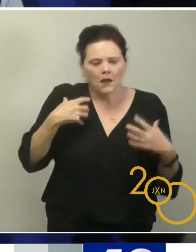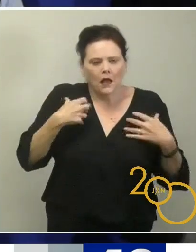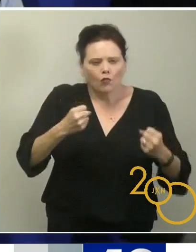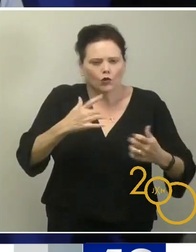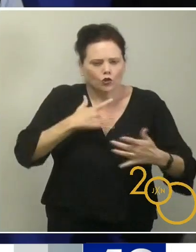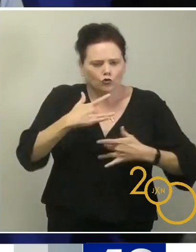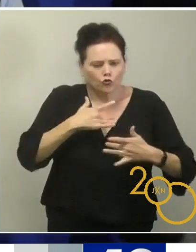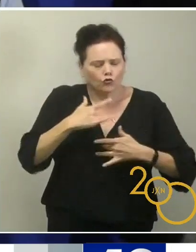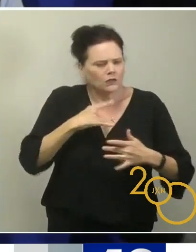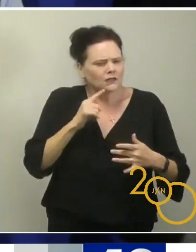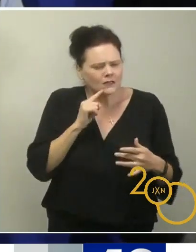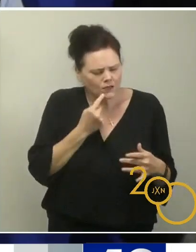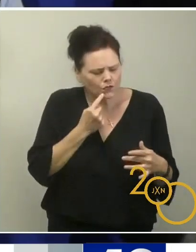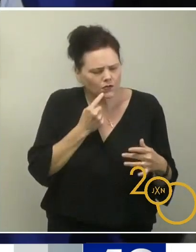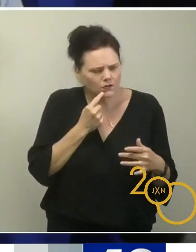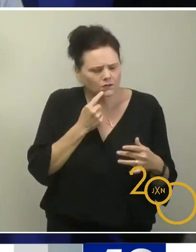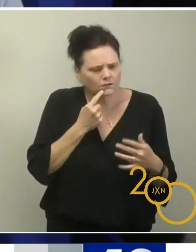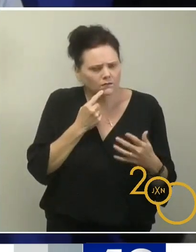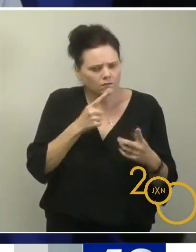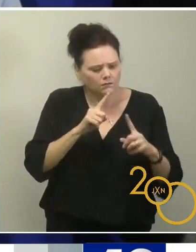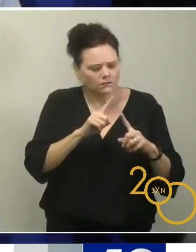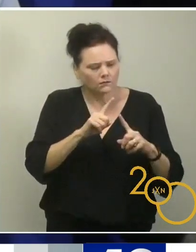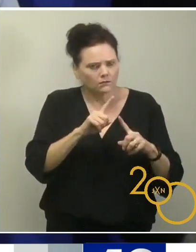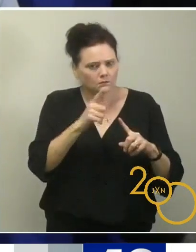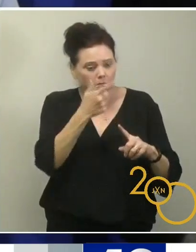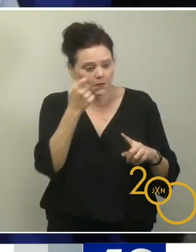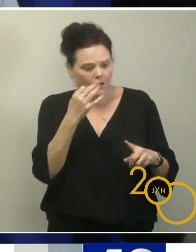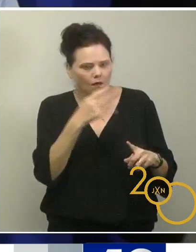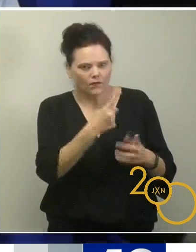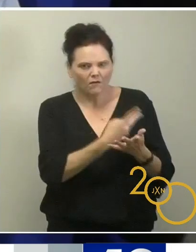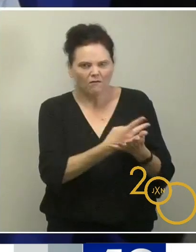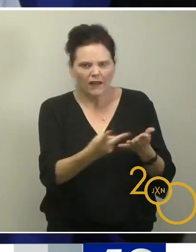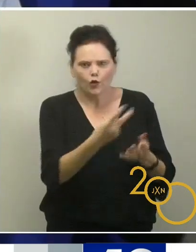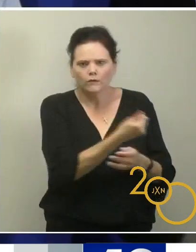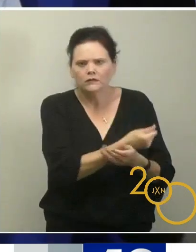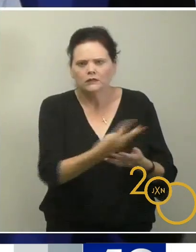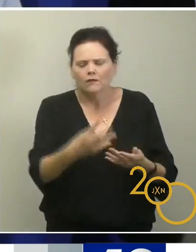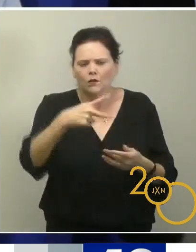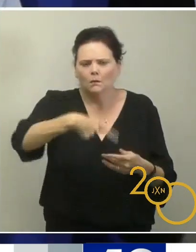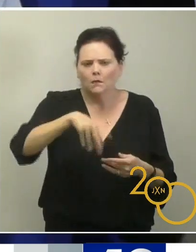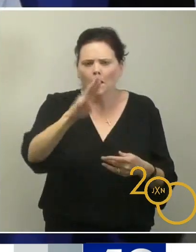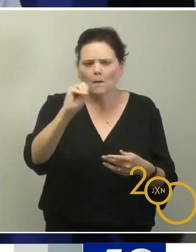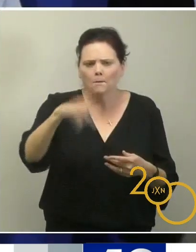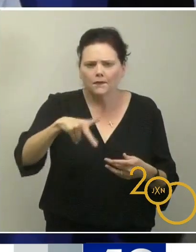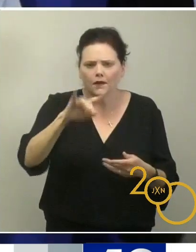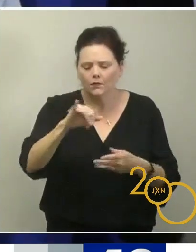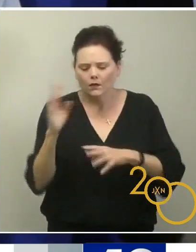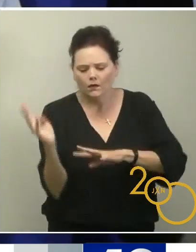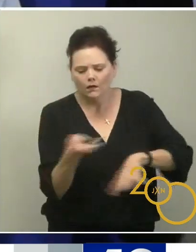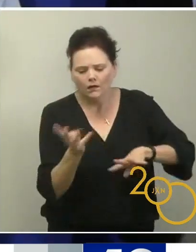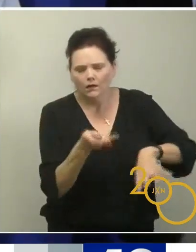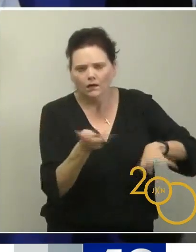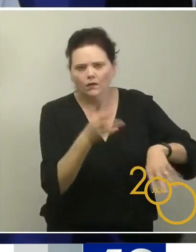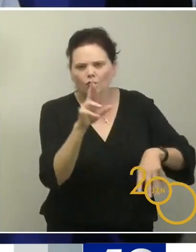NEEDING TO BE PREPARED FOR A RESPONSE. LAST WEEK IT BECAME EVIDENT THAT WE NEEDED TO BE PREPARED FOR THE EVENTUALITY THAT OCCUR TODAY. ACTUALLY STATE RESOURCES ARE BEING MARSHALED LAST WEEK. THE PUBLIC HEALTH CONCERNS ARE SIGNIFICANT.